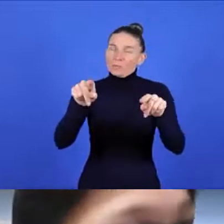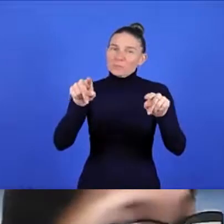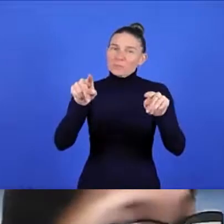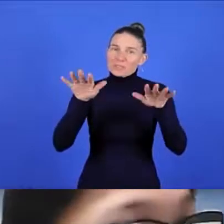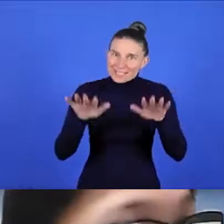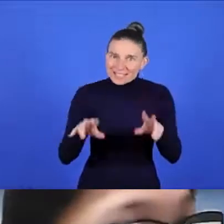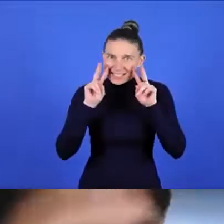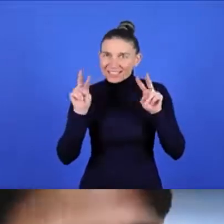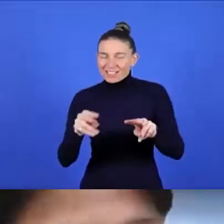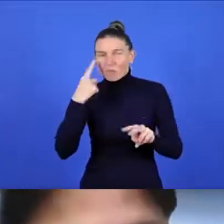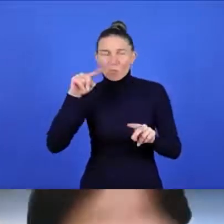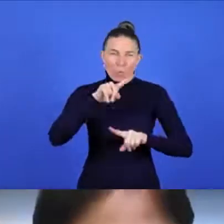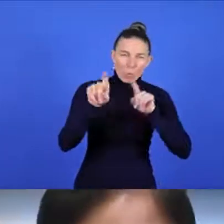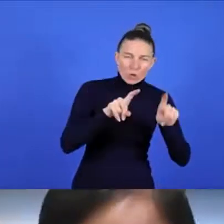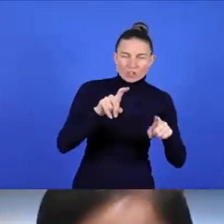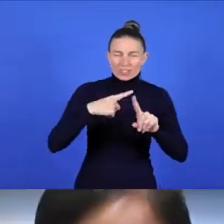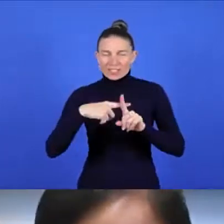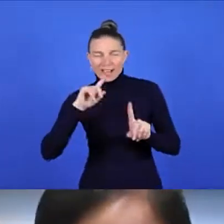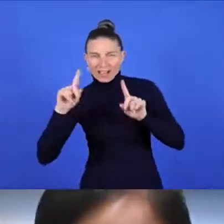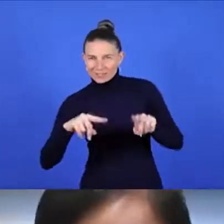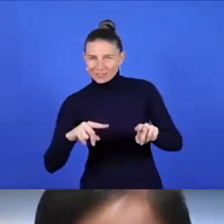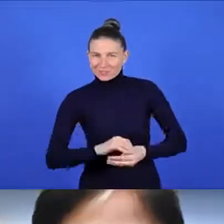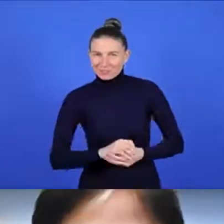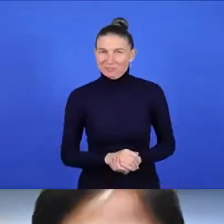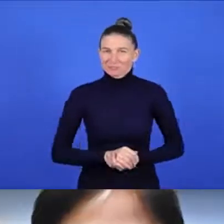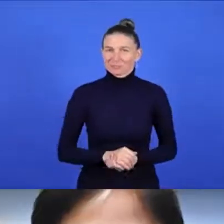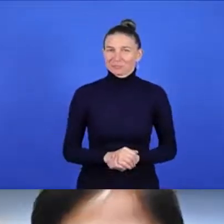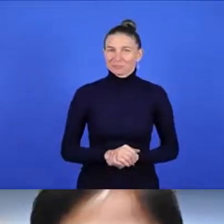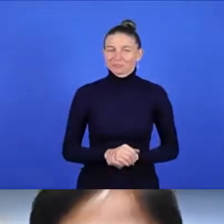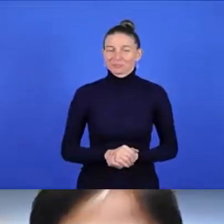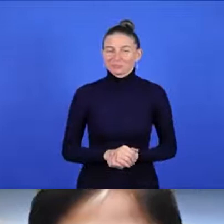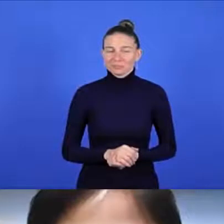webinar. So I hope all of you will stay with